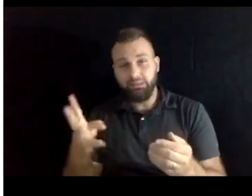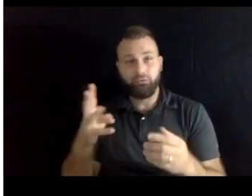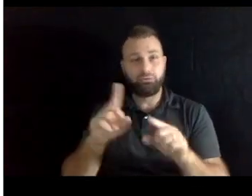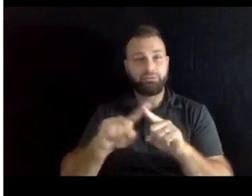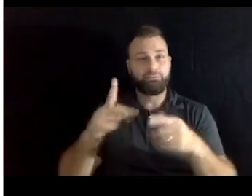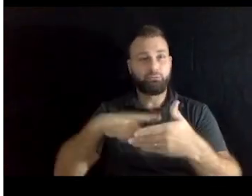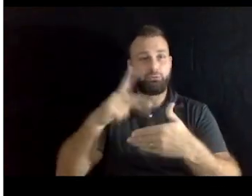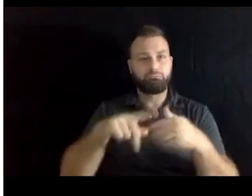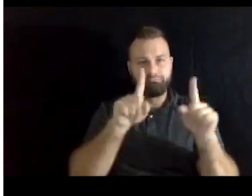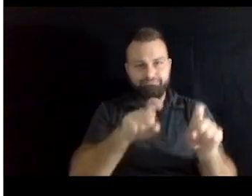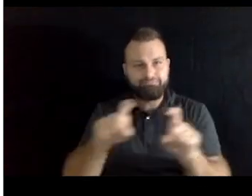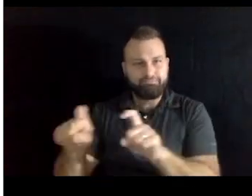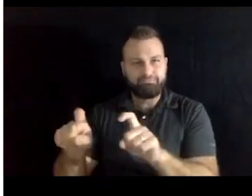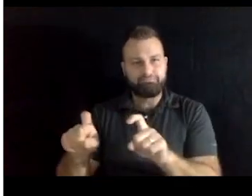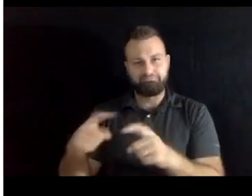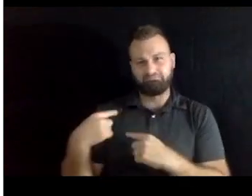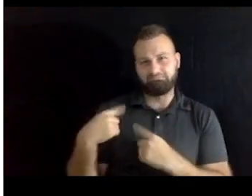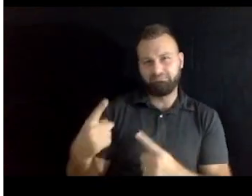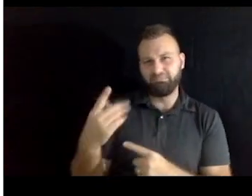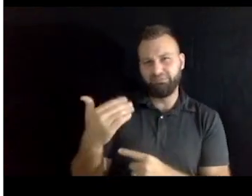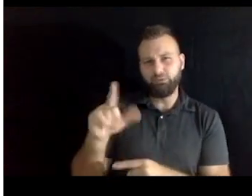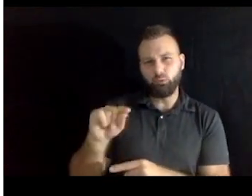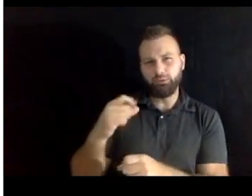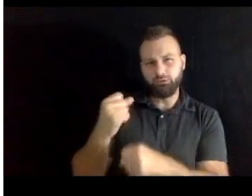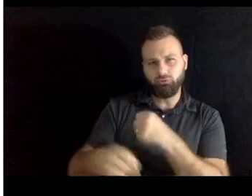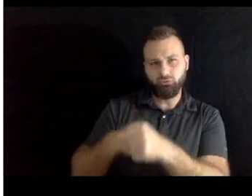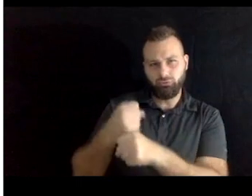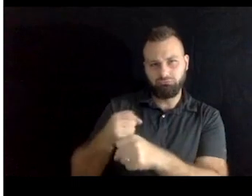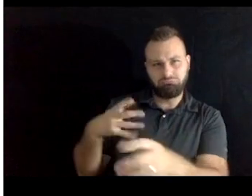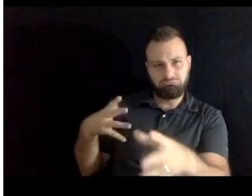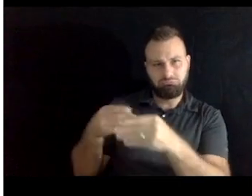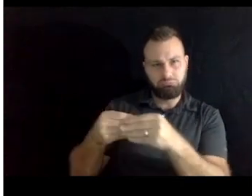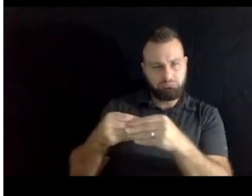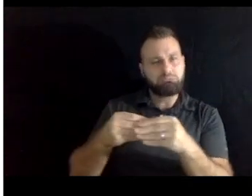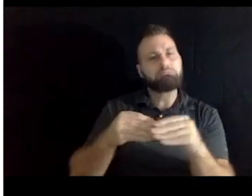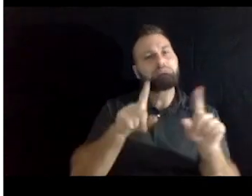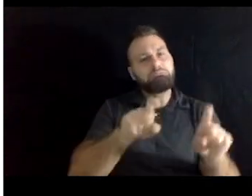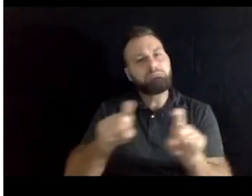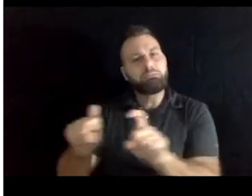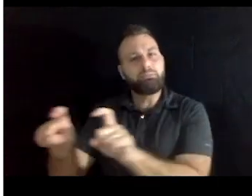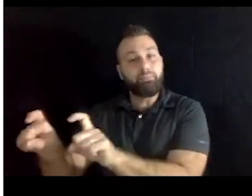over the last 15-20 years. And there are non Social Security Administration demonstrations,